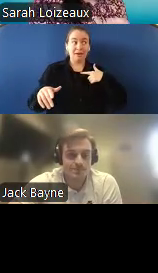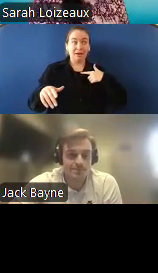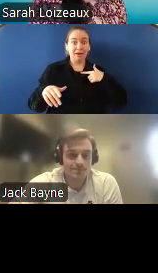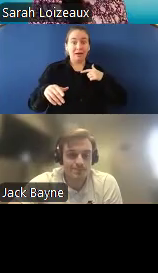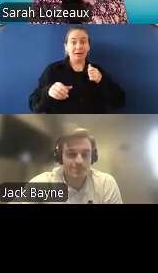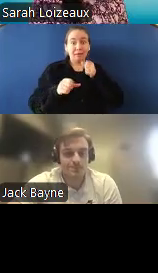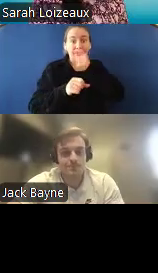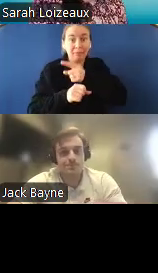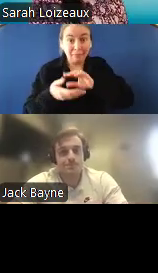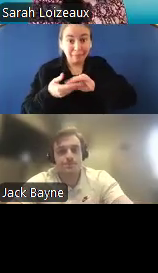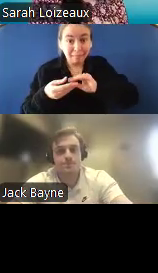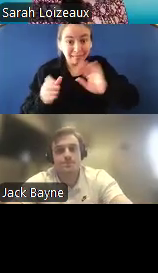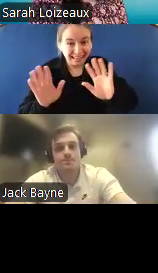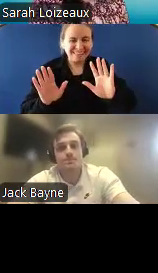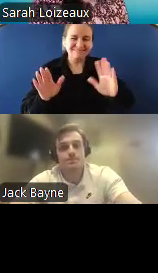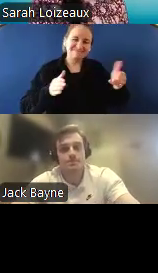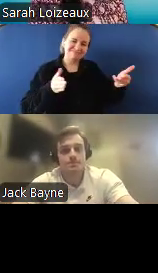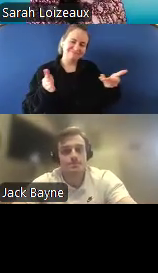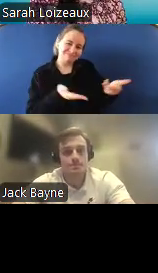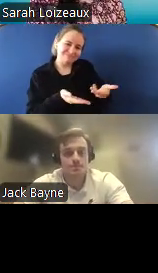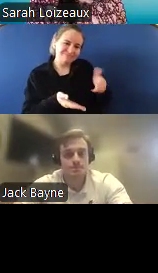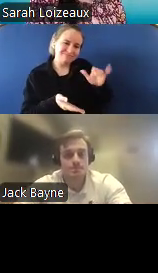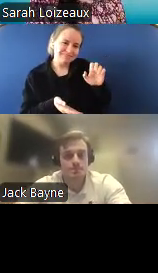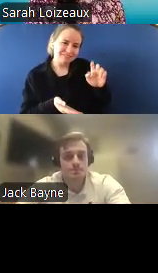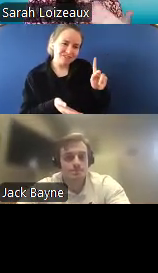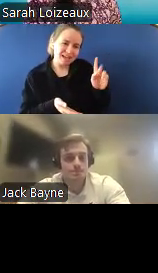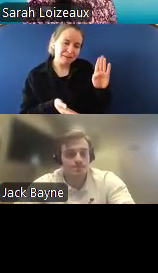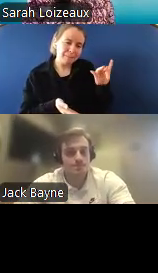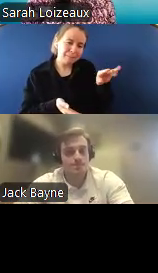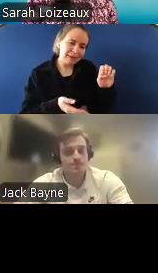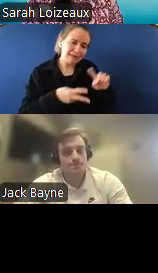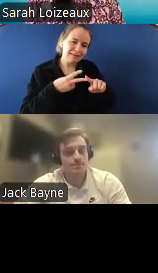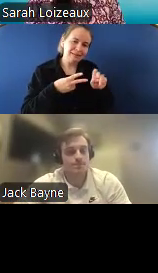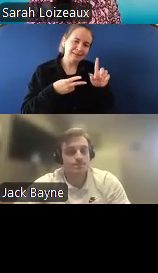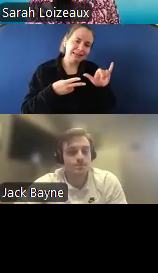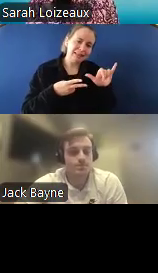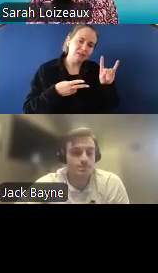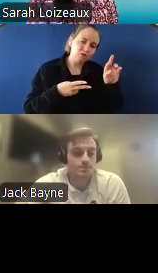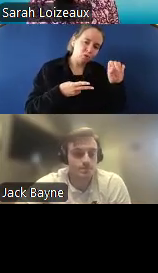me introduce our speakers, Jack Bayne and Kelly Dorsey. Jack Bayne is the Program and Instruction